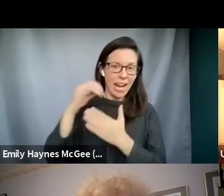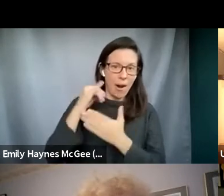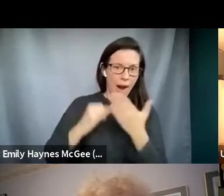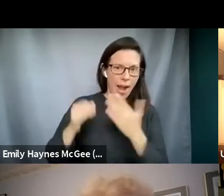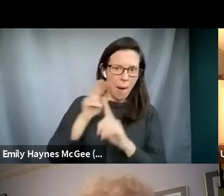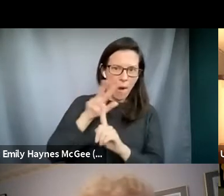No.